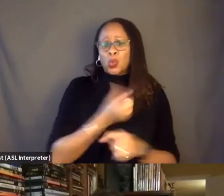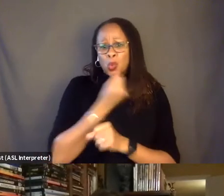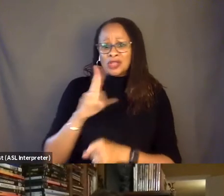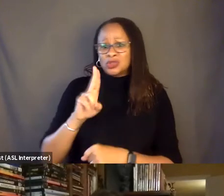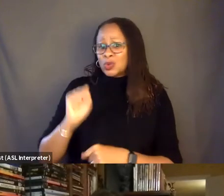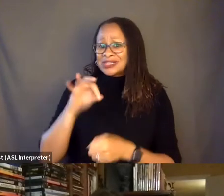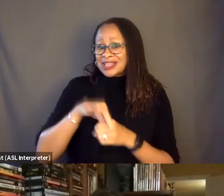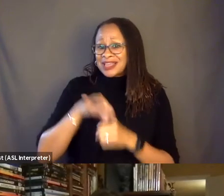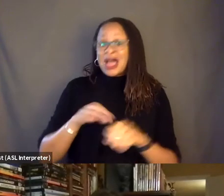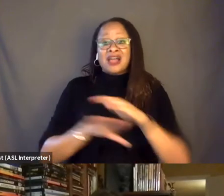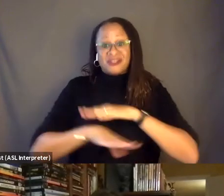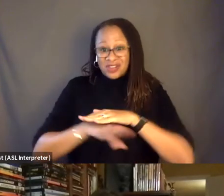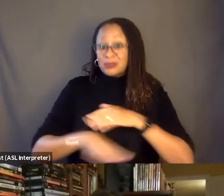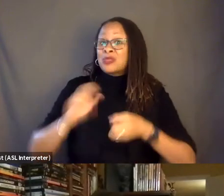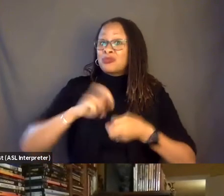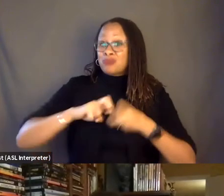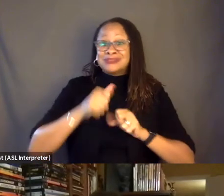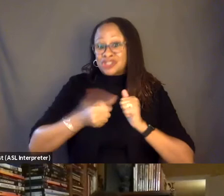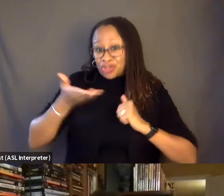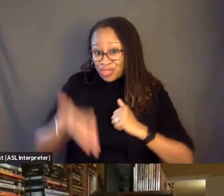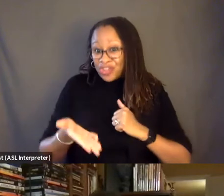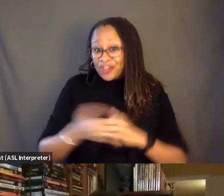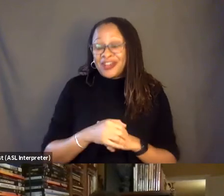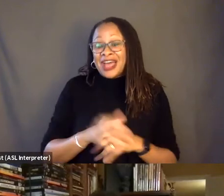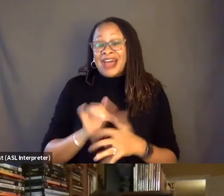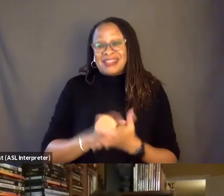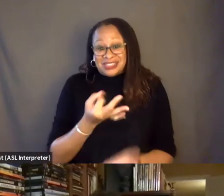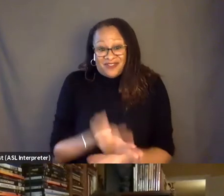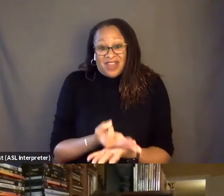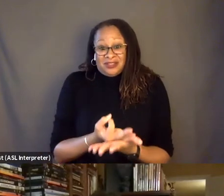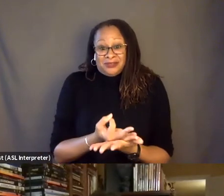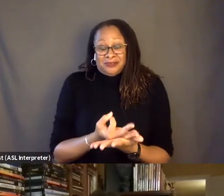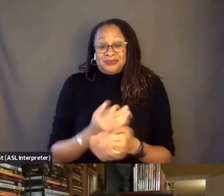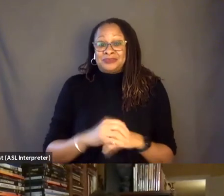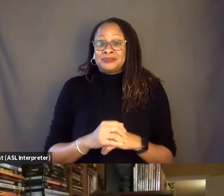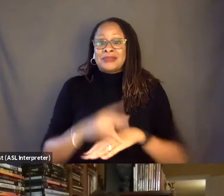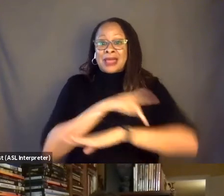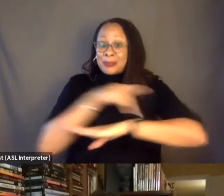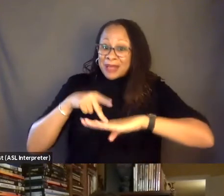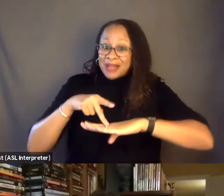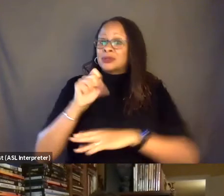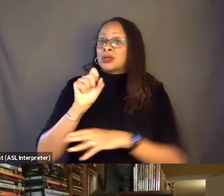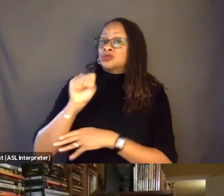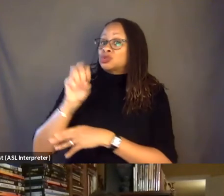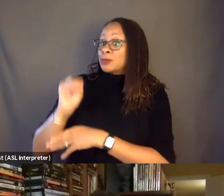the fundamental problem is still there. And that's the fact that the platforms, social media platforms that are now the world's